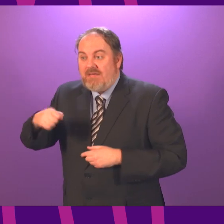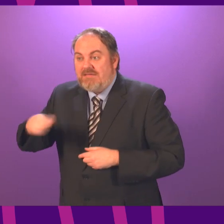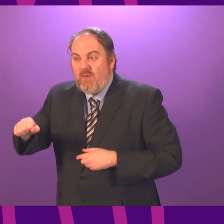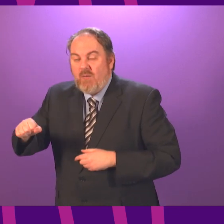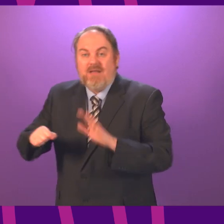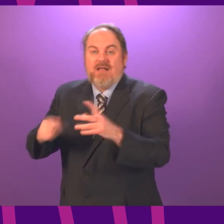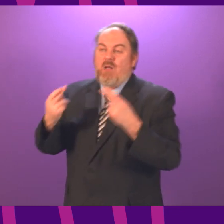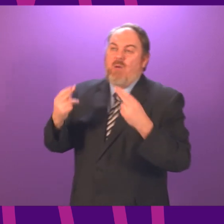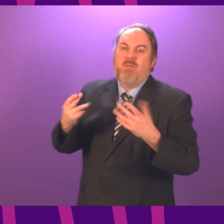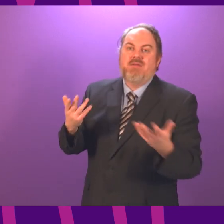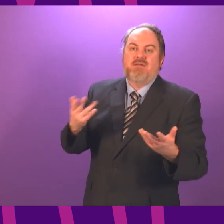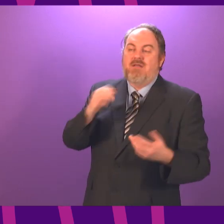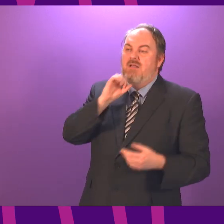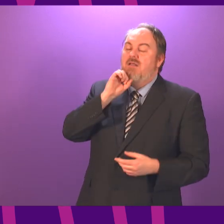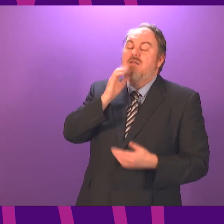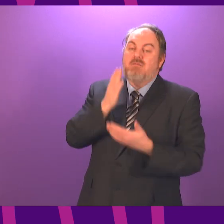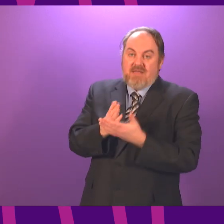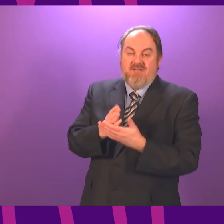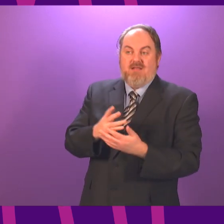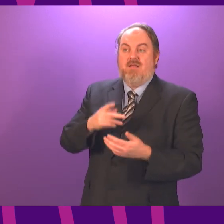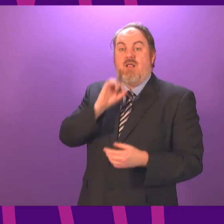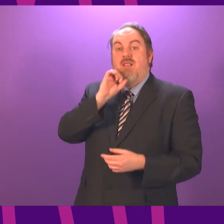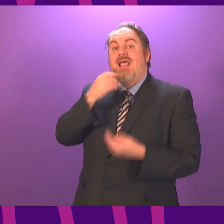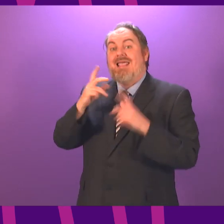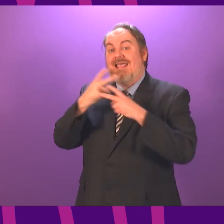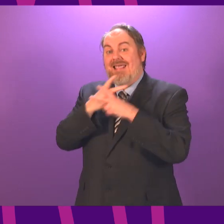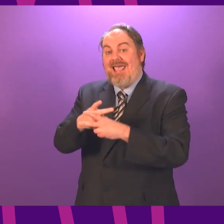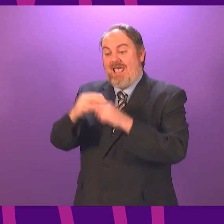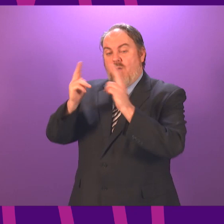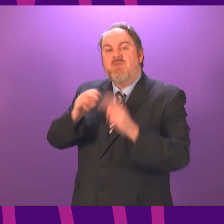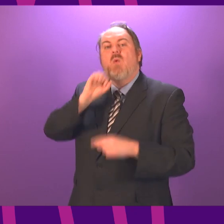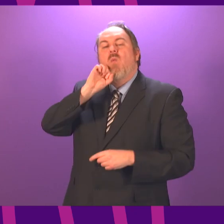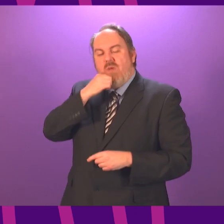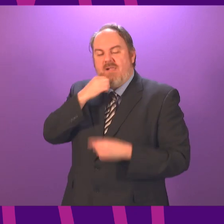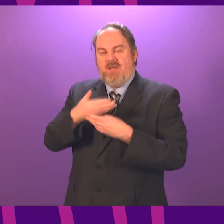one and that families who have been separated for months can be safely together again.